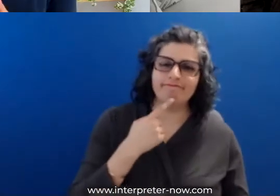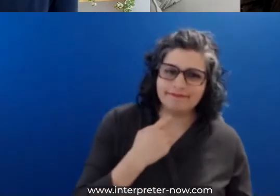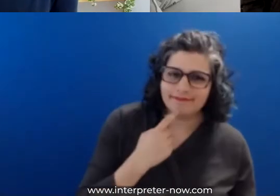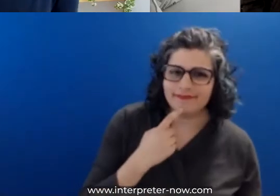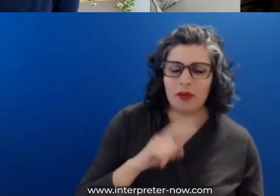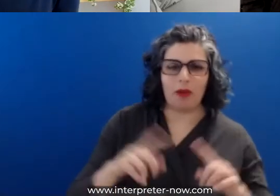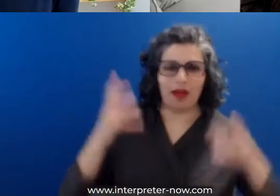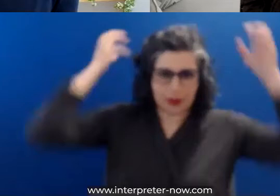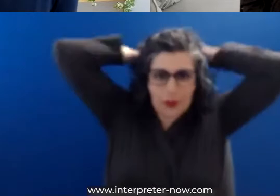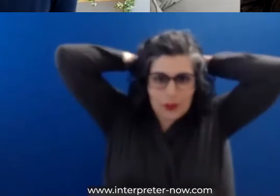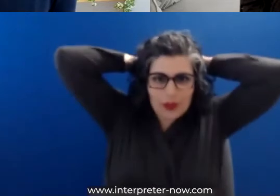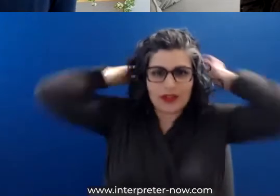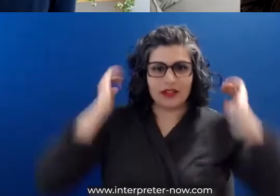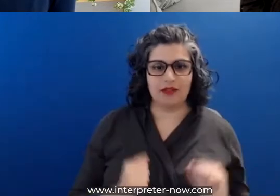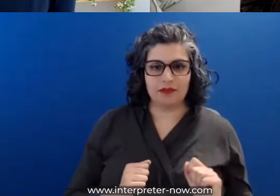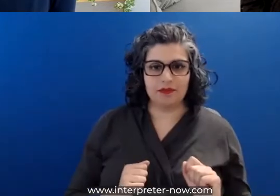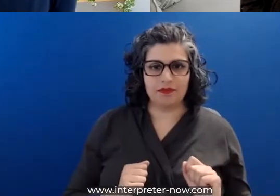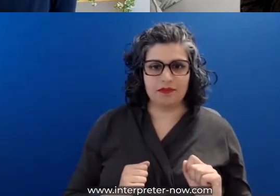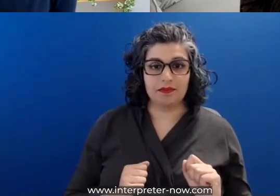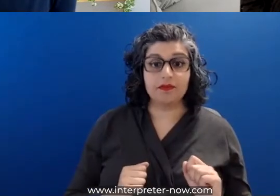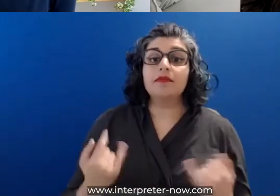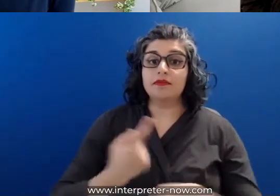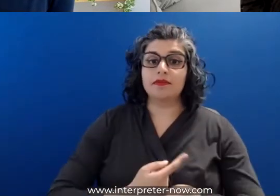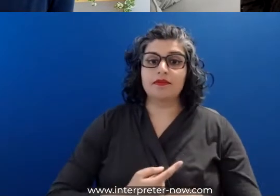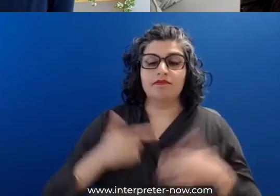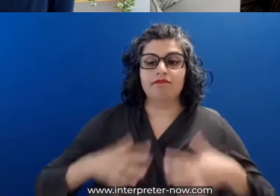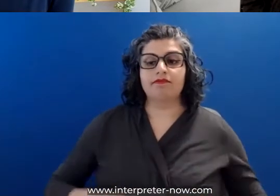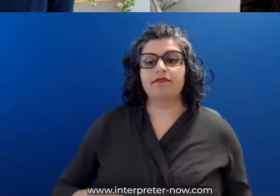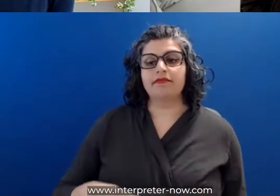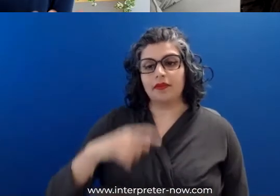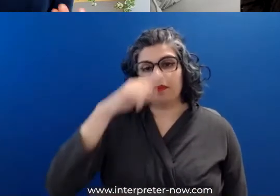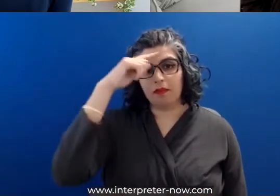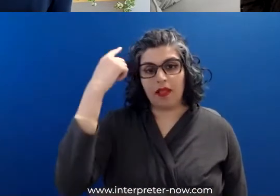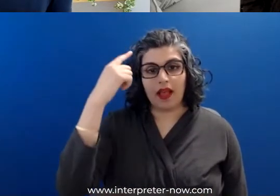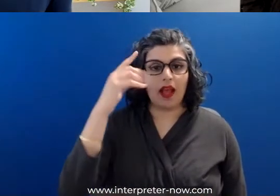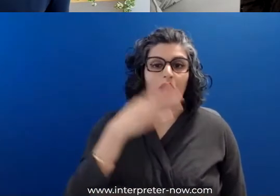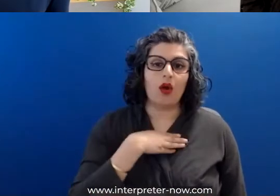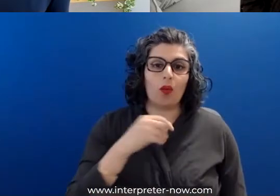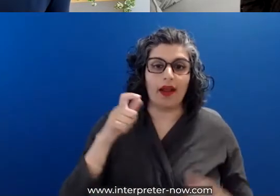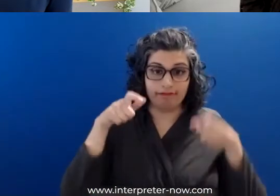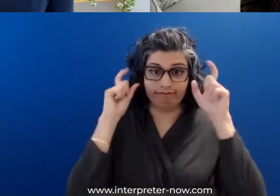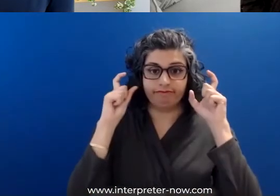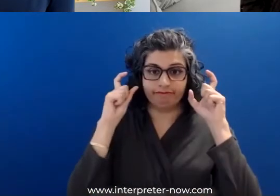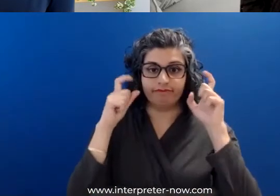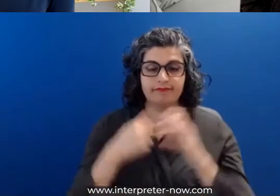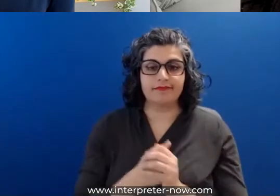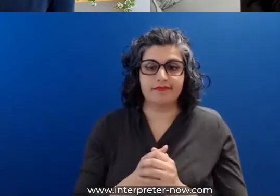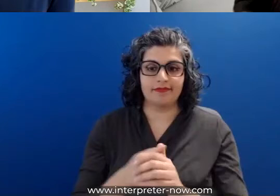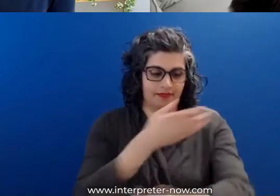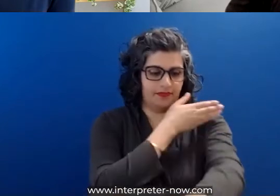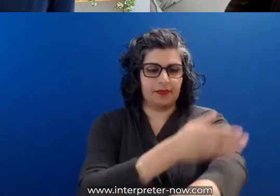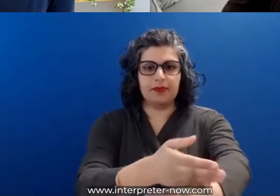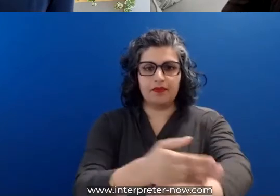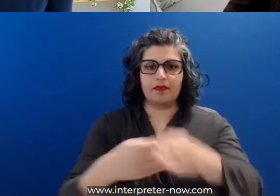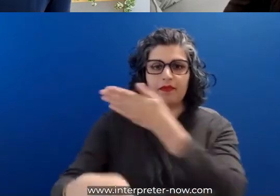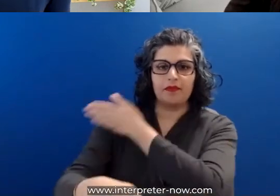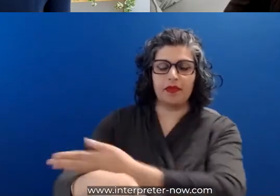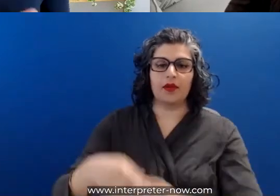back today. I’m wearing black and white glasses, a long-sleeved blue shirt, just a